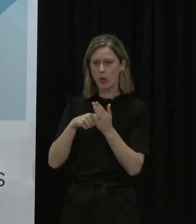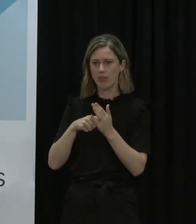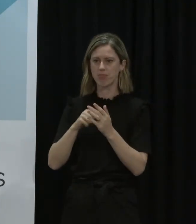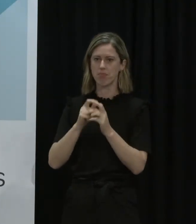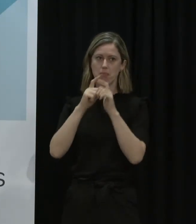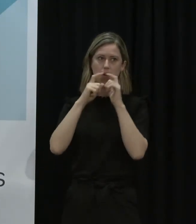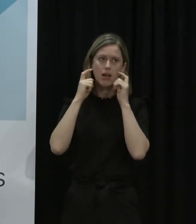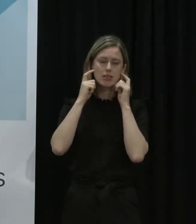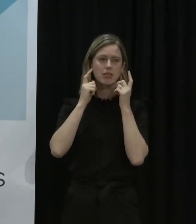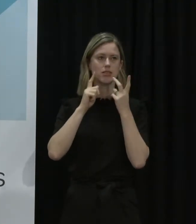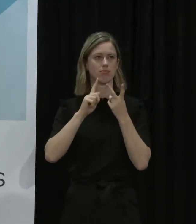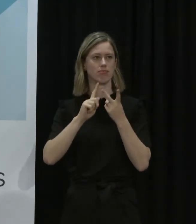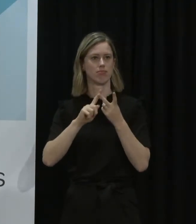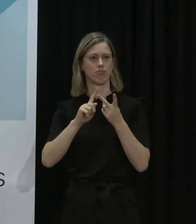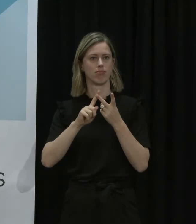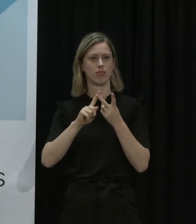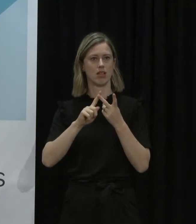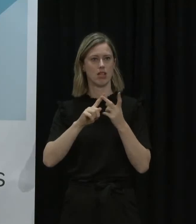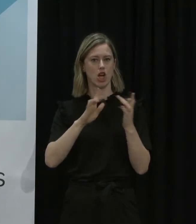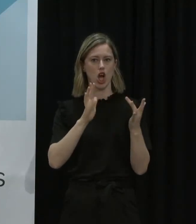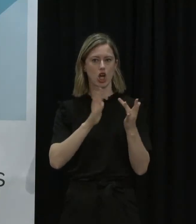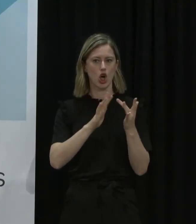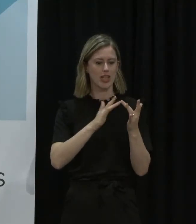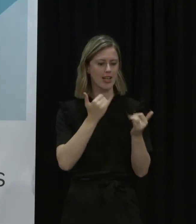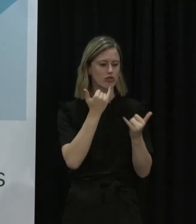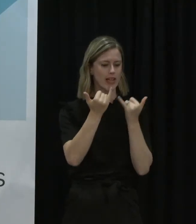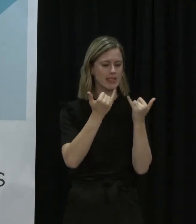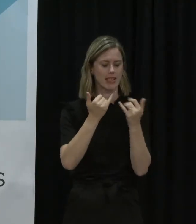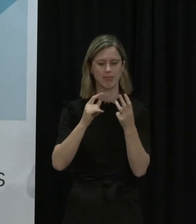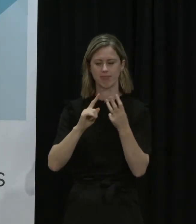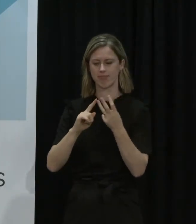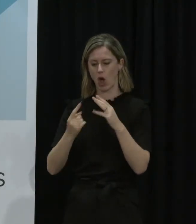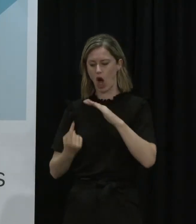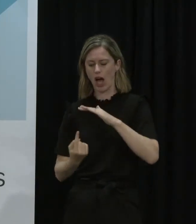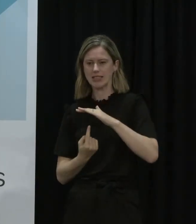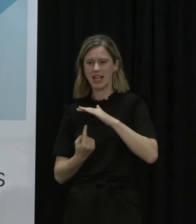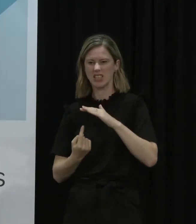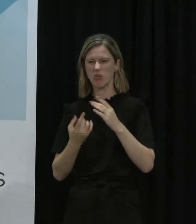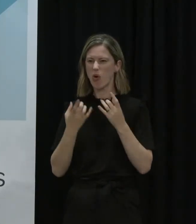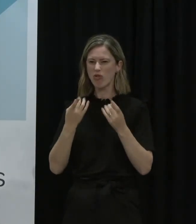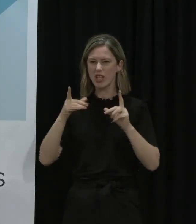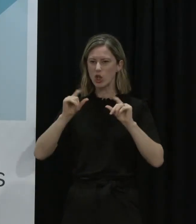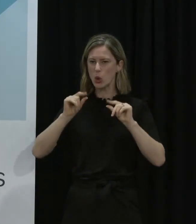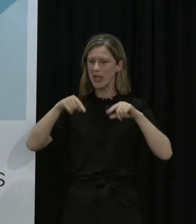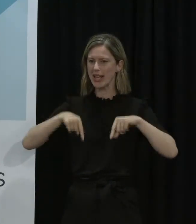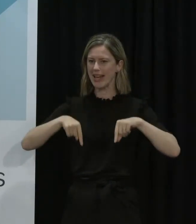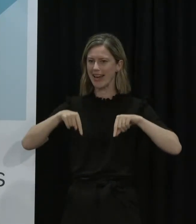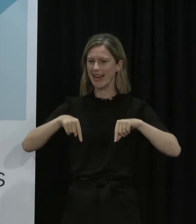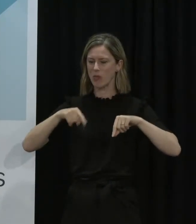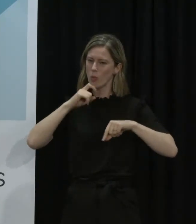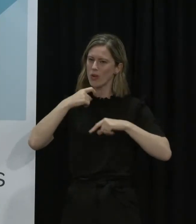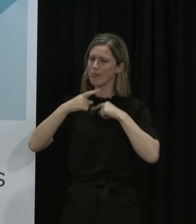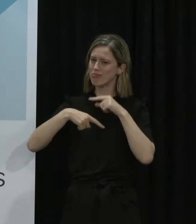understand the impact of Omicron, the things that are fundamental are things like